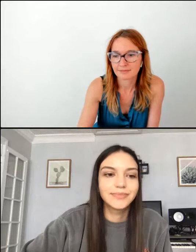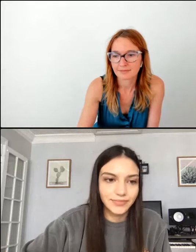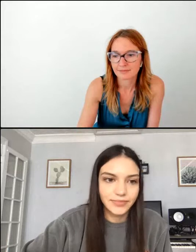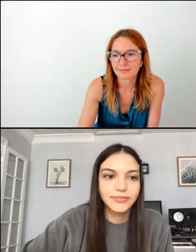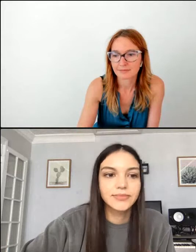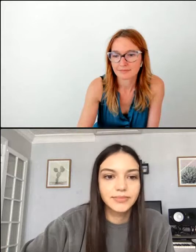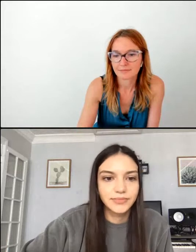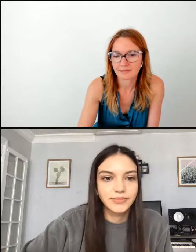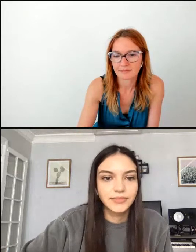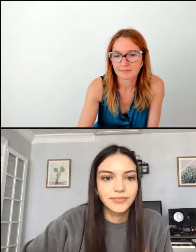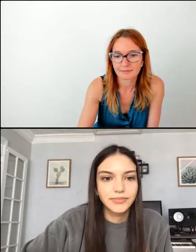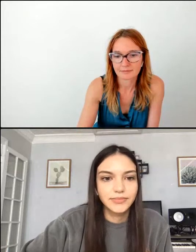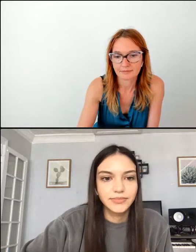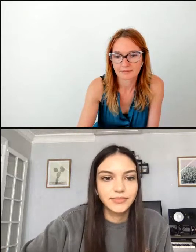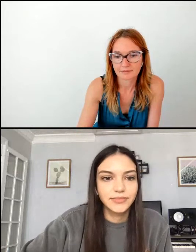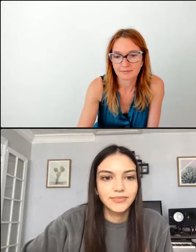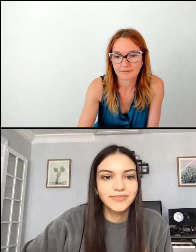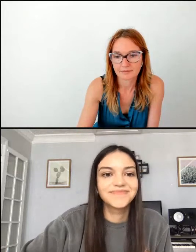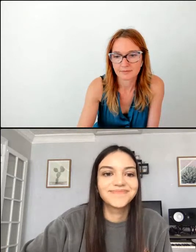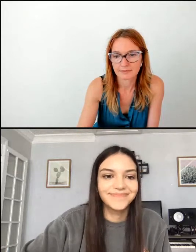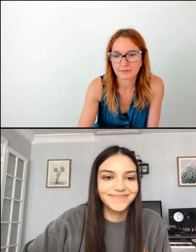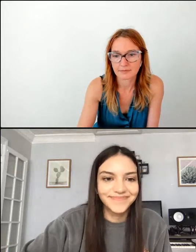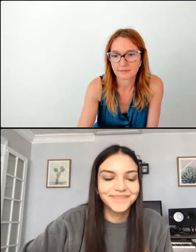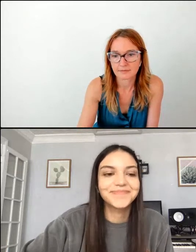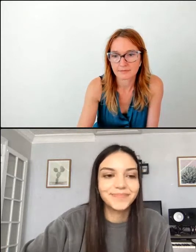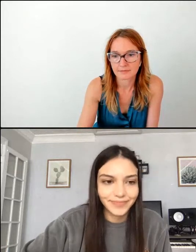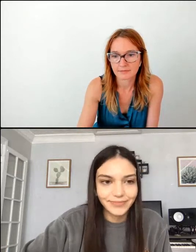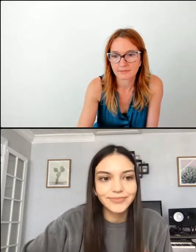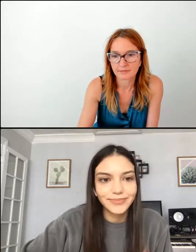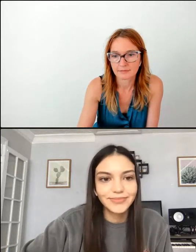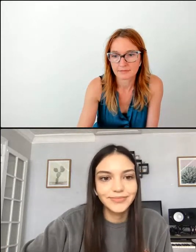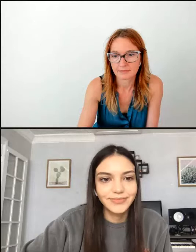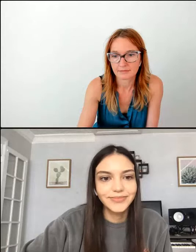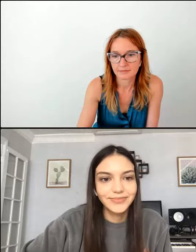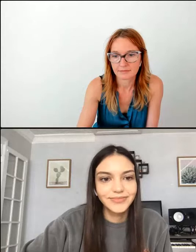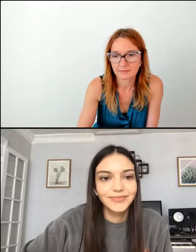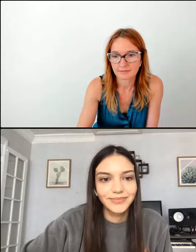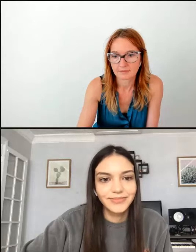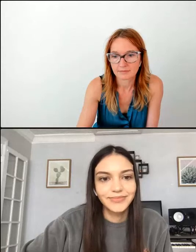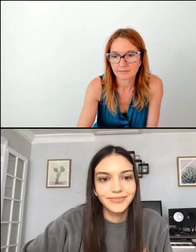sometimes just saying who doesn't this work for is a really easy way of at least exposing that in